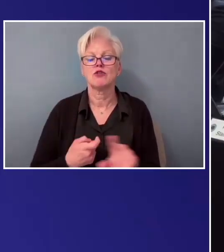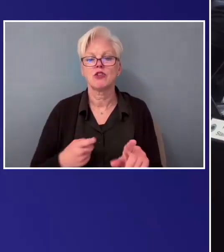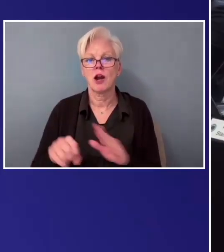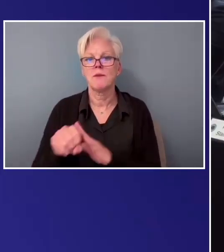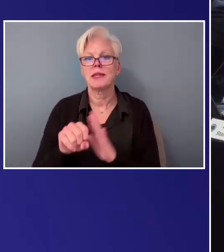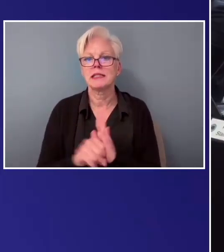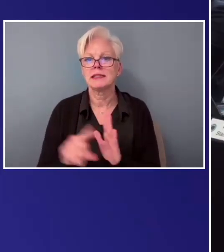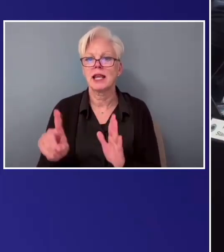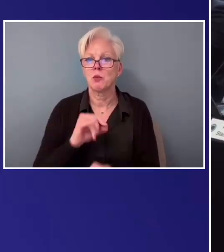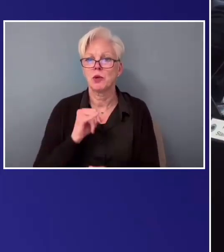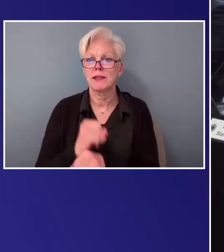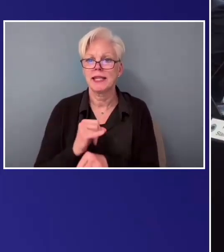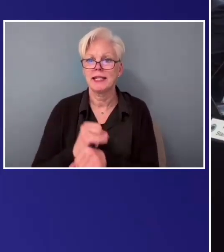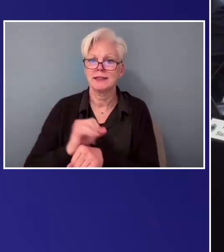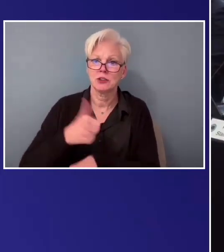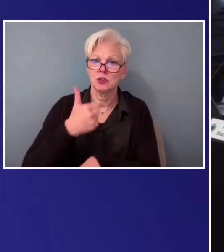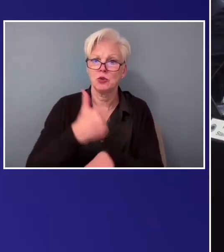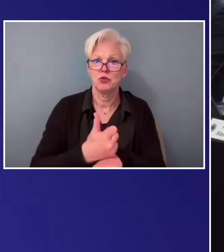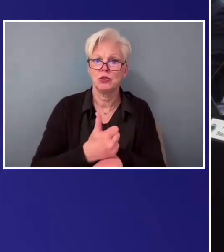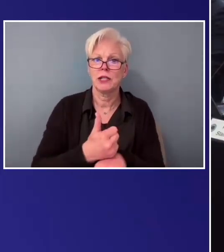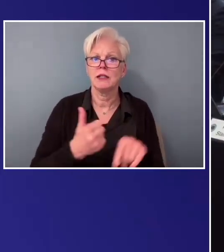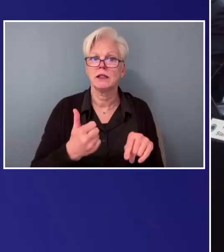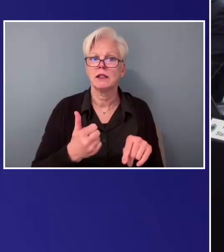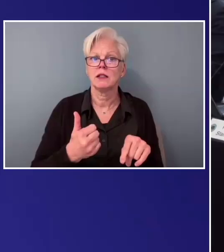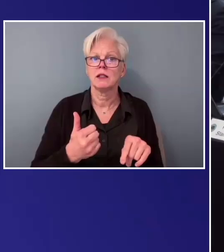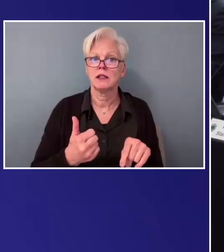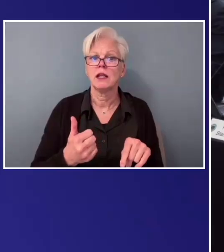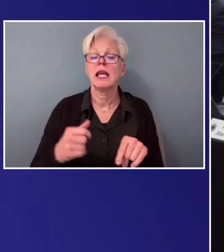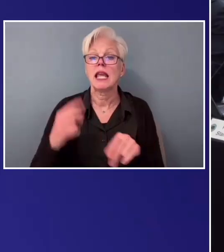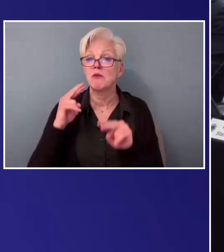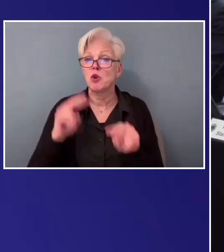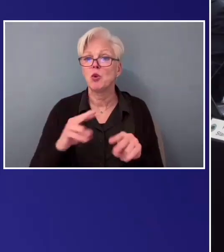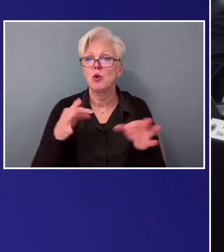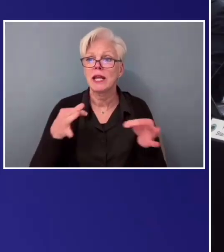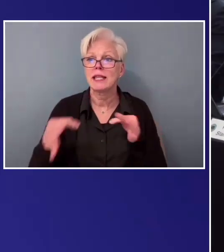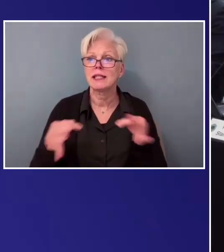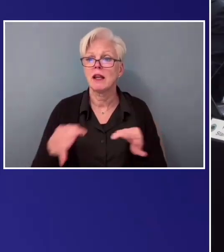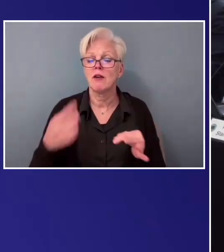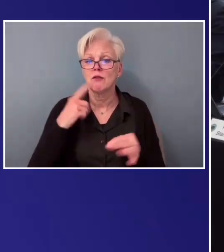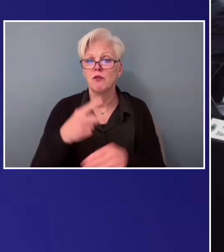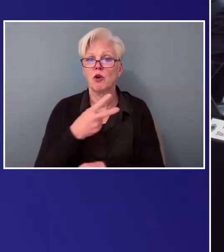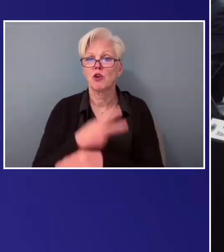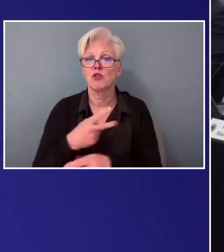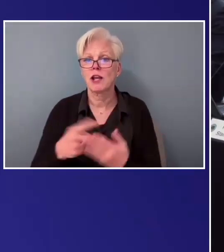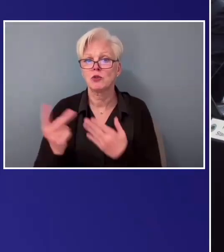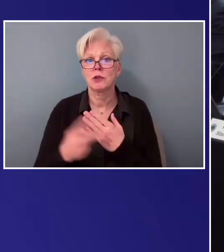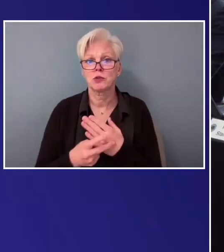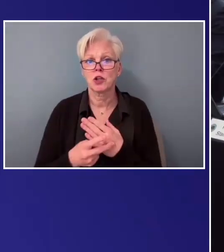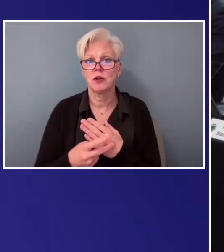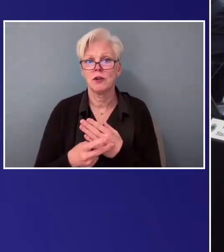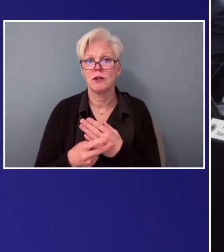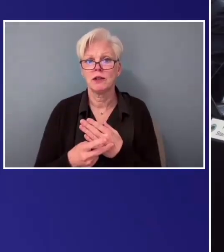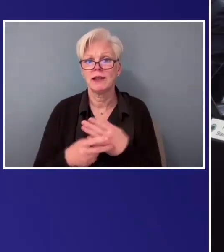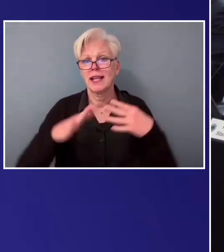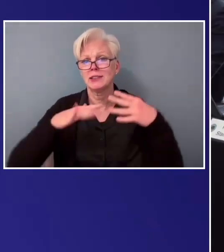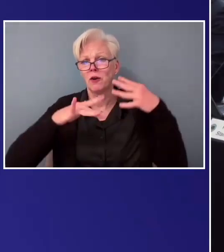the institution is located is determined, if you go to the definition for graduate programs, which is way down in C,